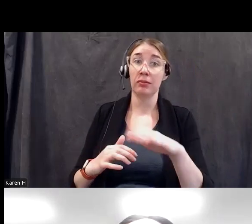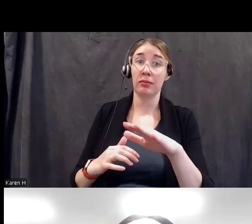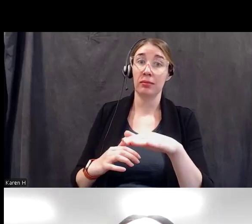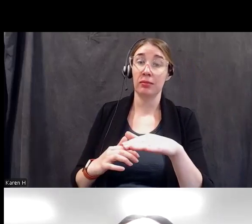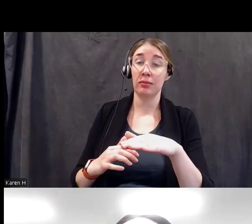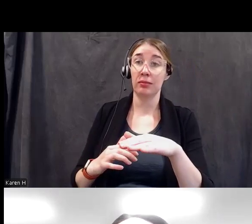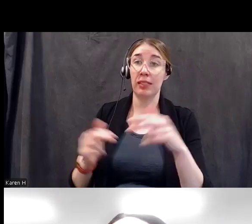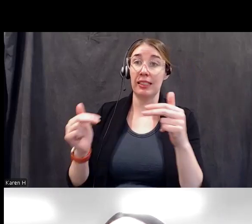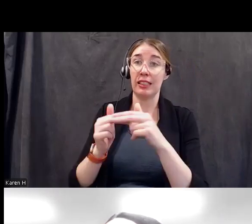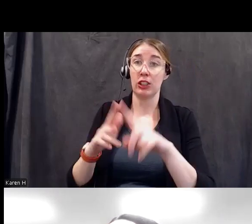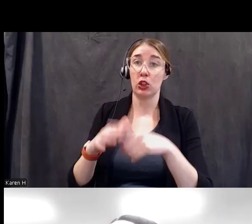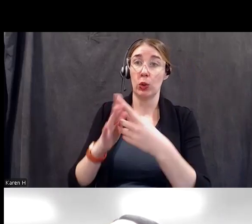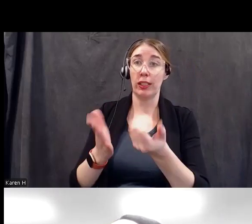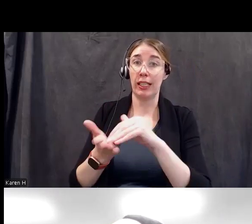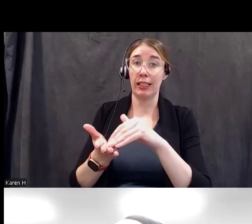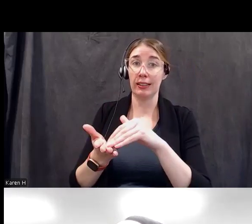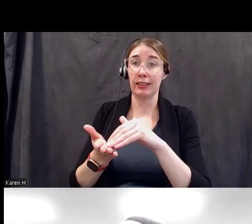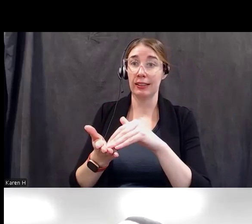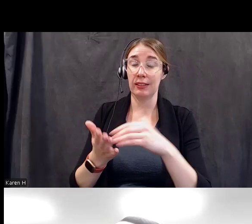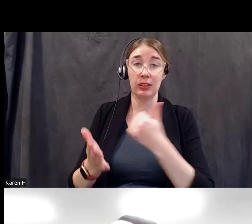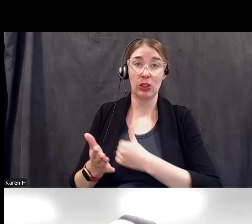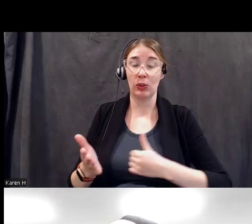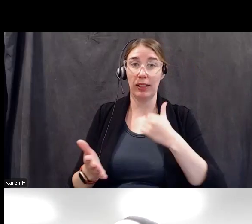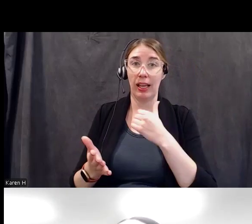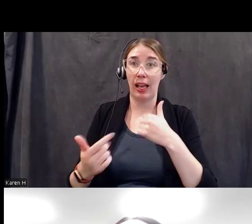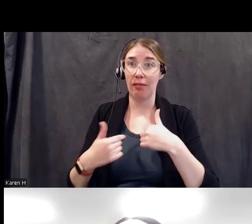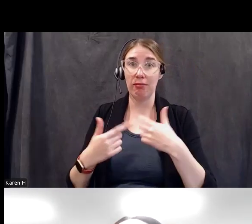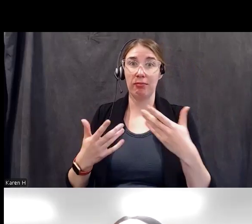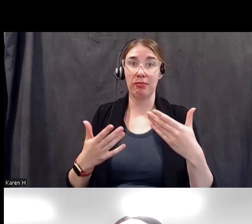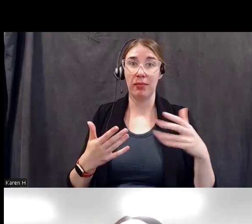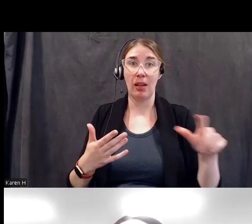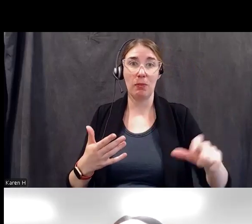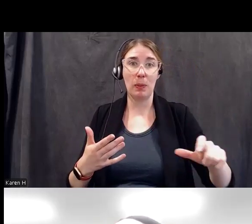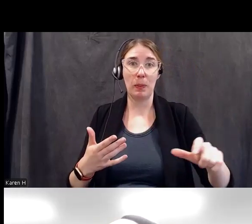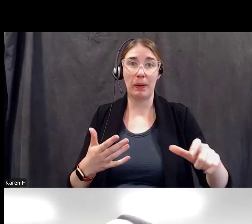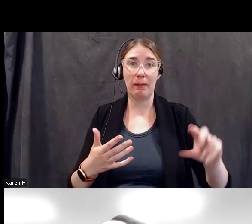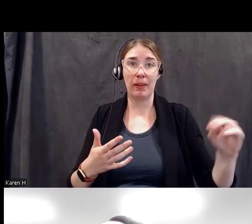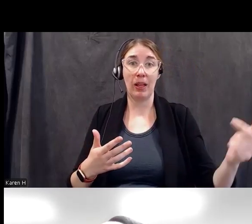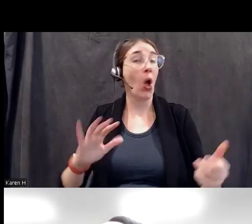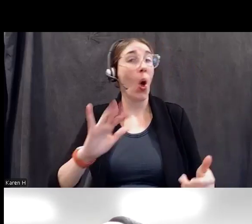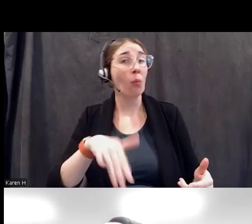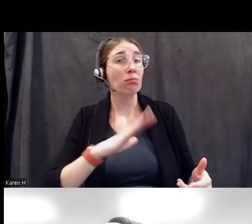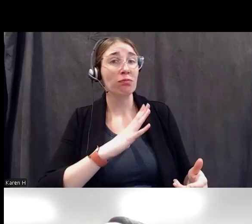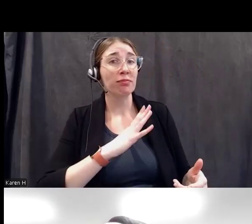over, I think -- sorry, I -- for some reason my mouse wasn't letting me -- Bora: That's okay. Thanks.